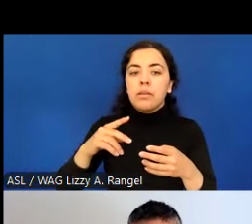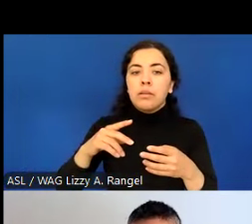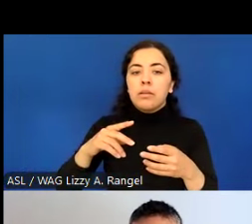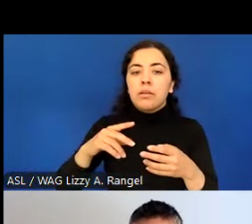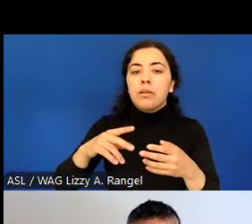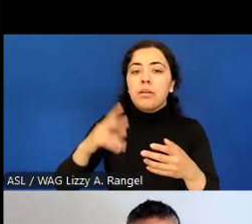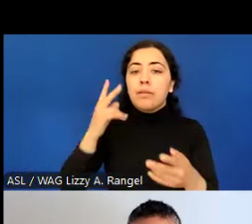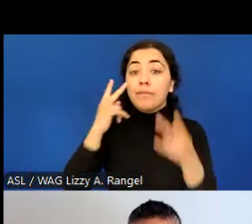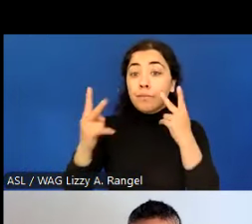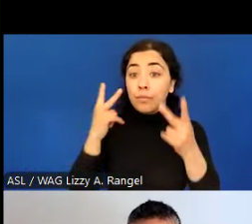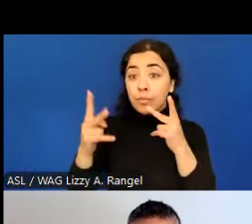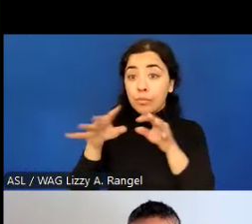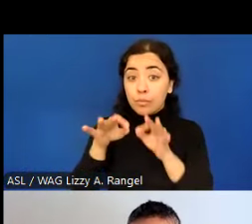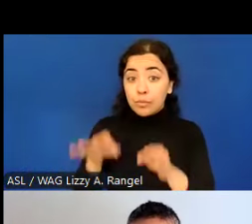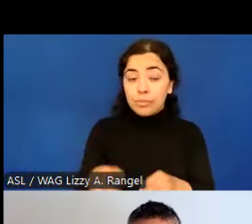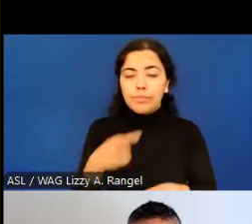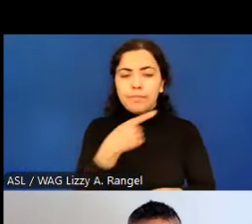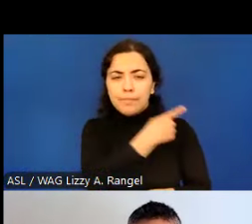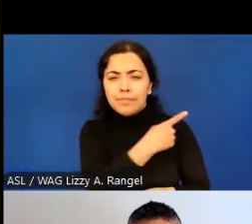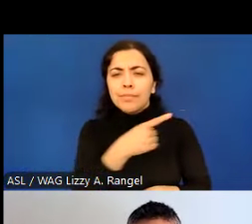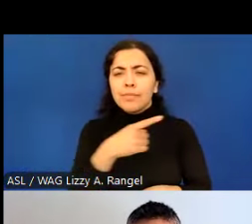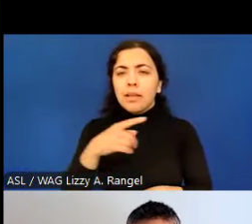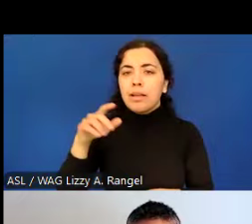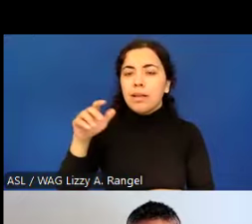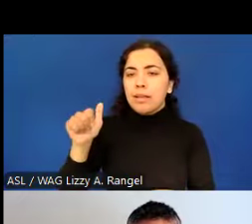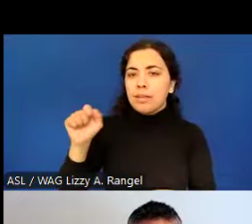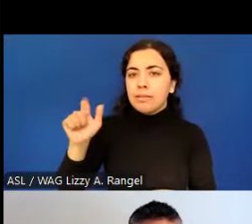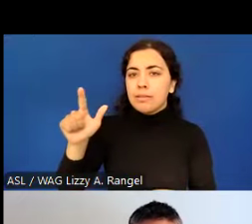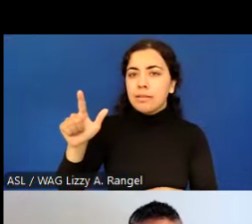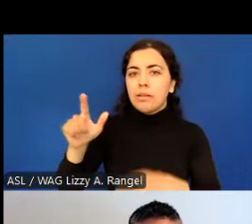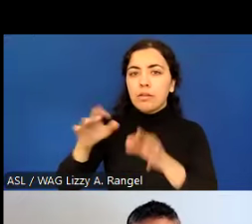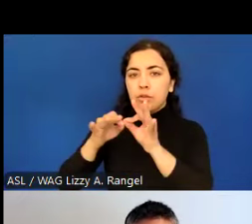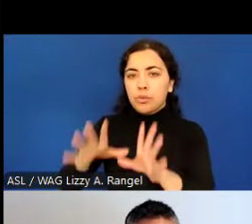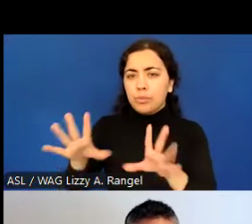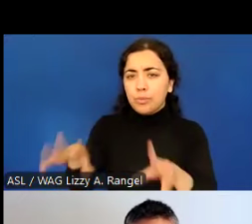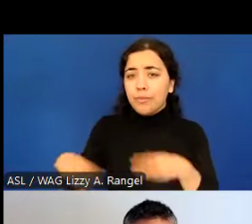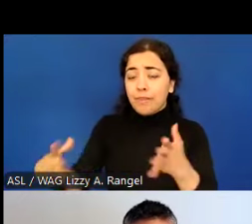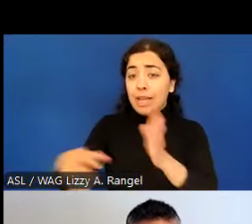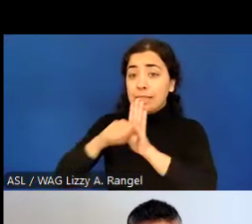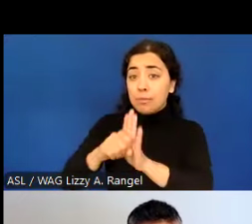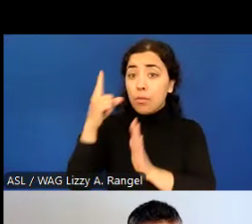sign language interpretation. It is a black and white icon of two hands close together